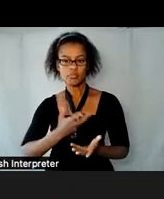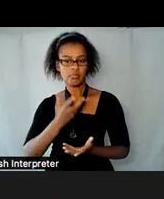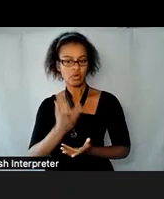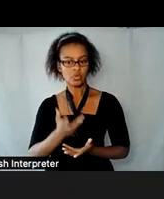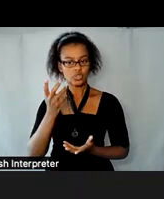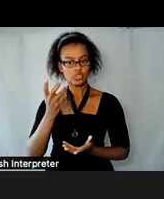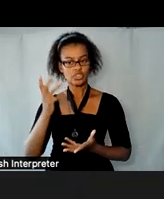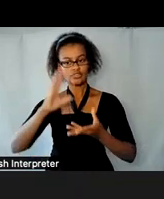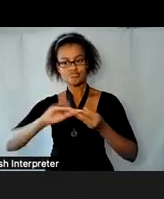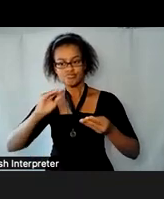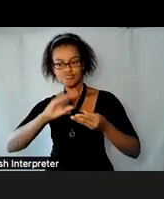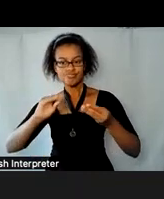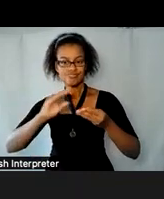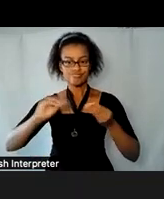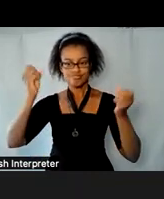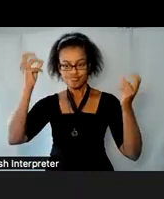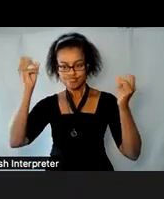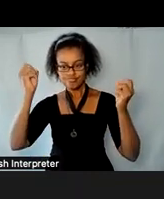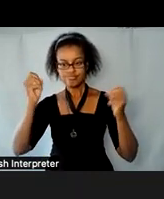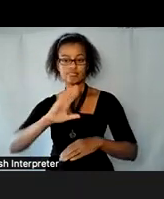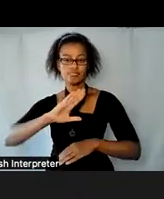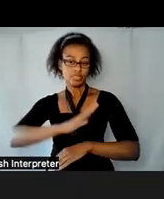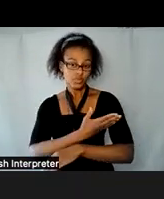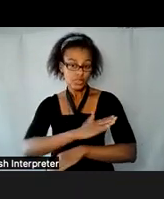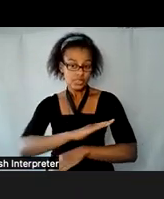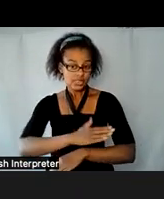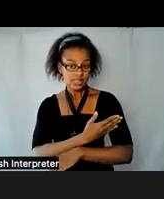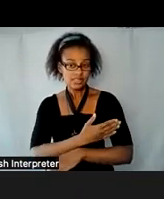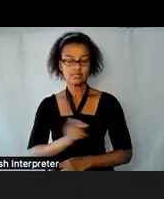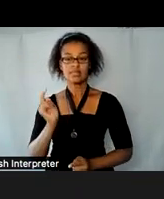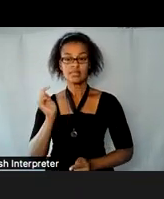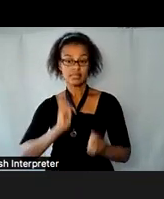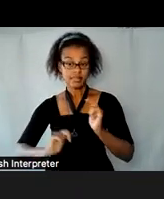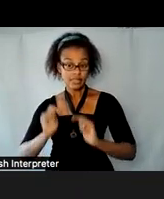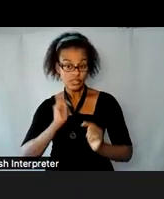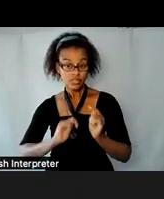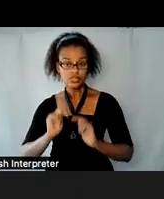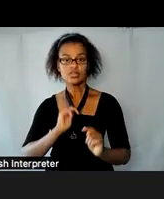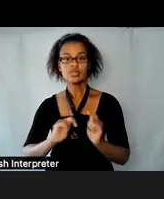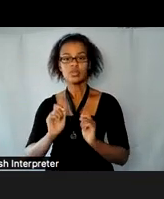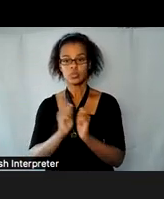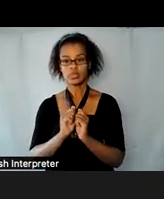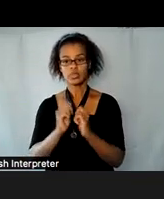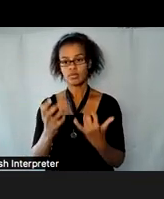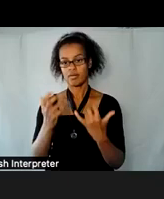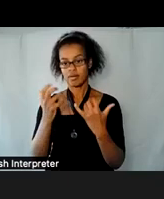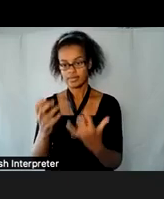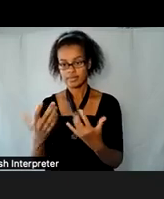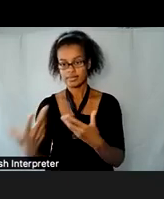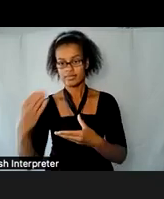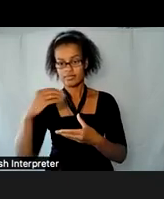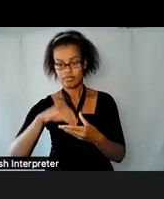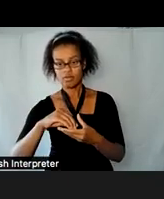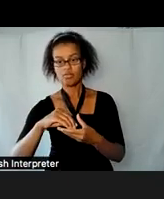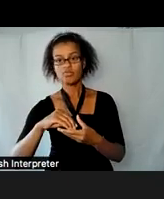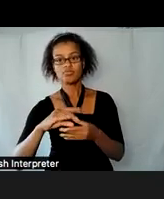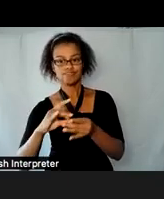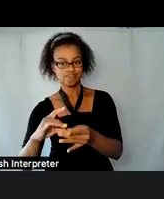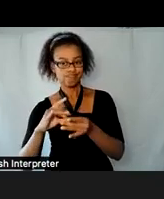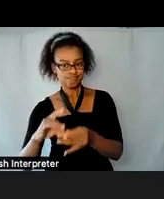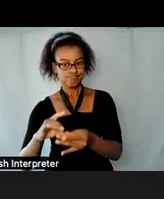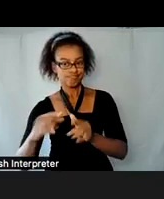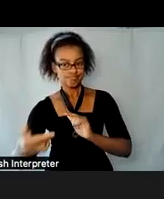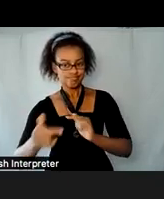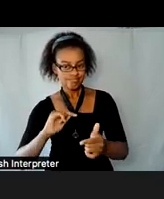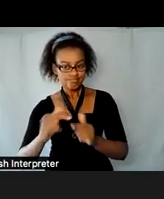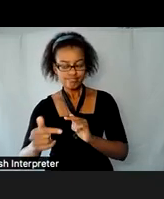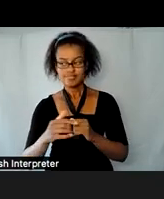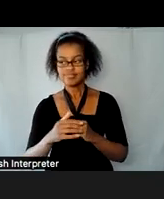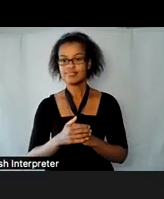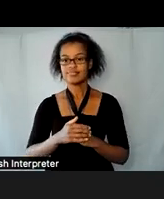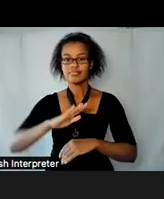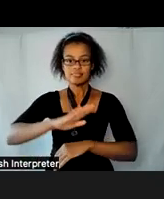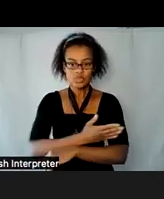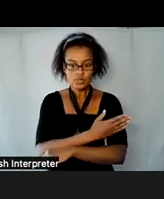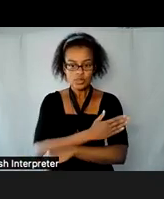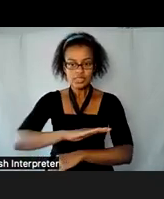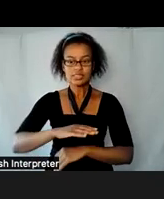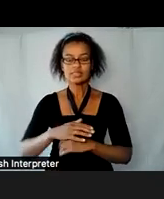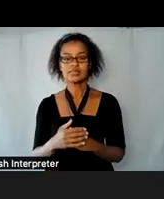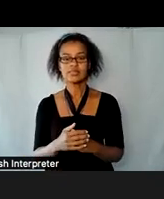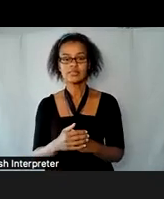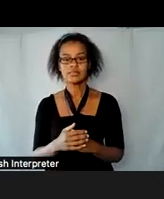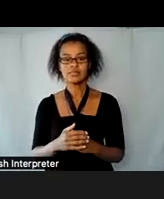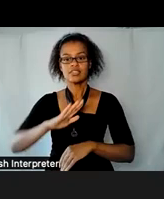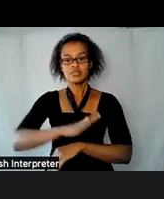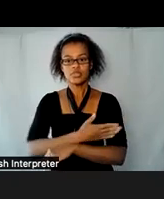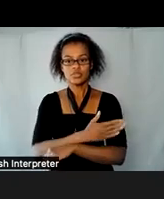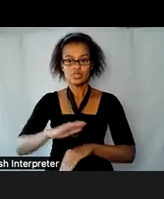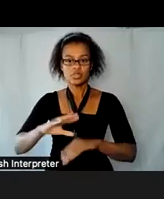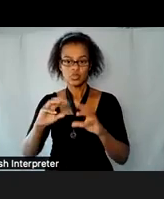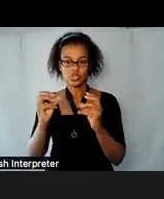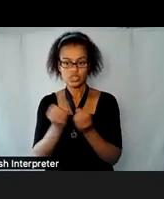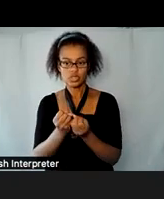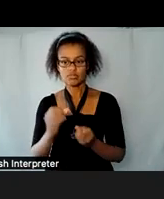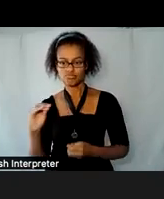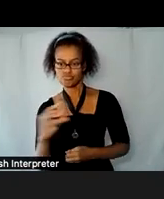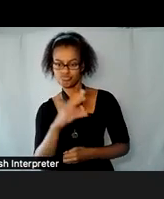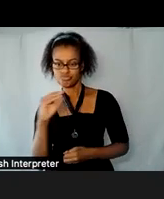In theater, and community engaged theater, again, music and music workshops, theater,